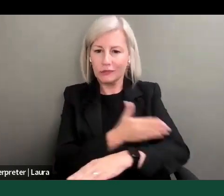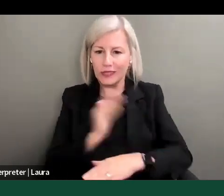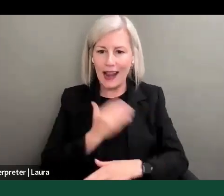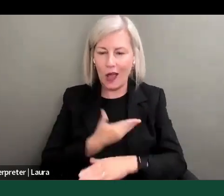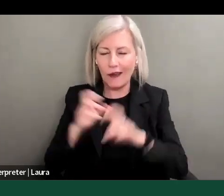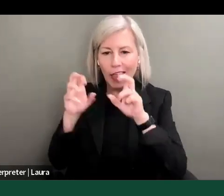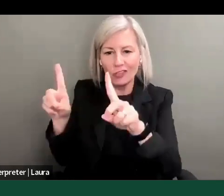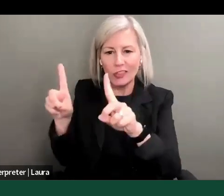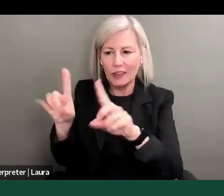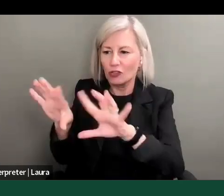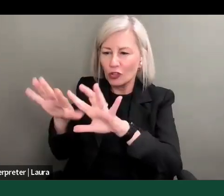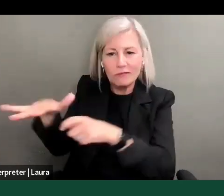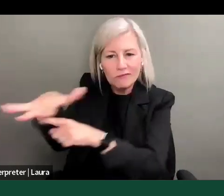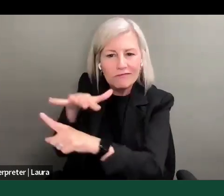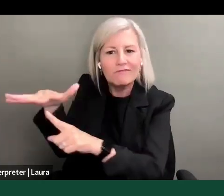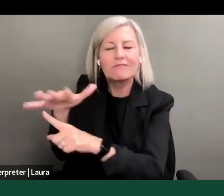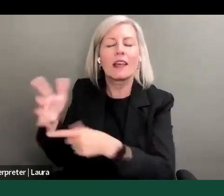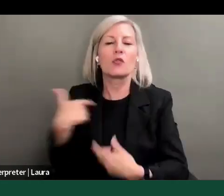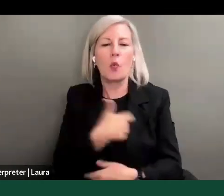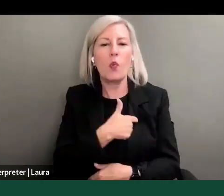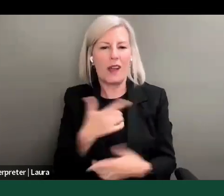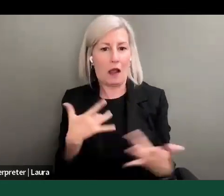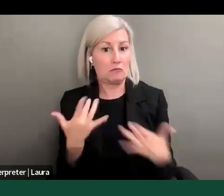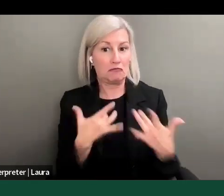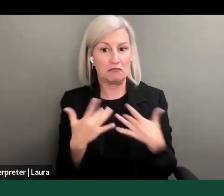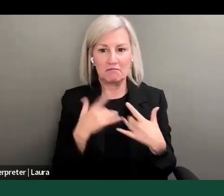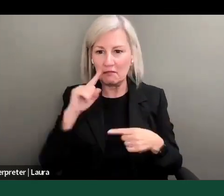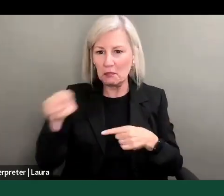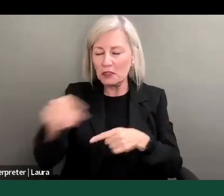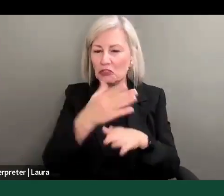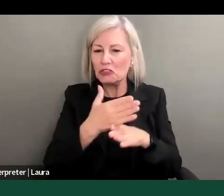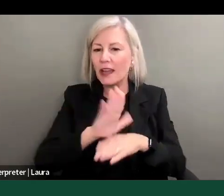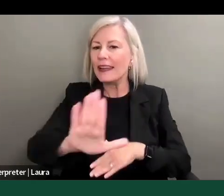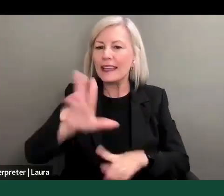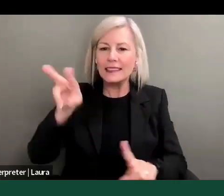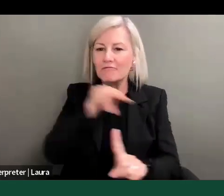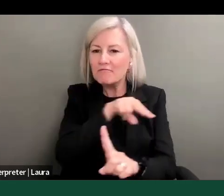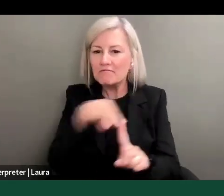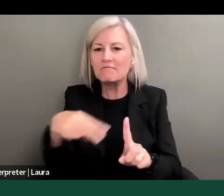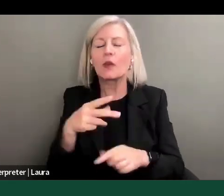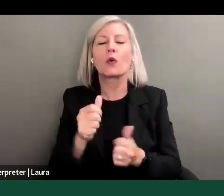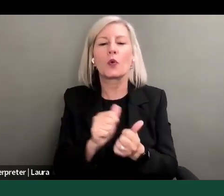settings and that we're excited for him to share that perspective with functional listening.